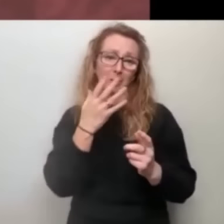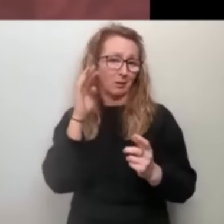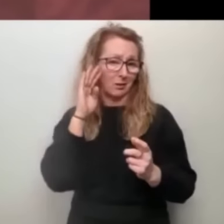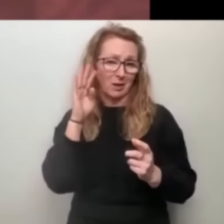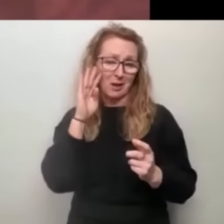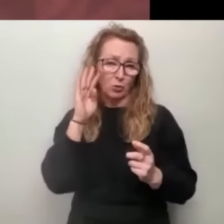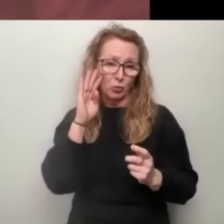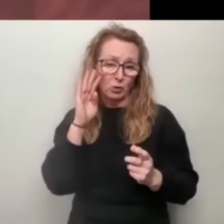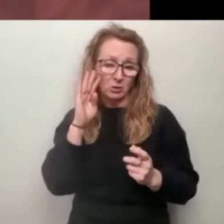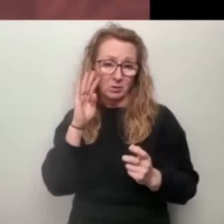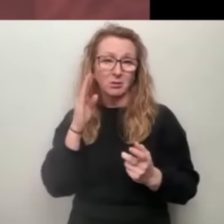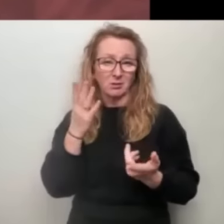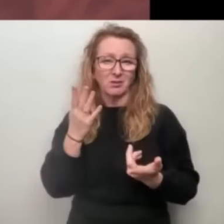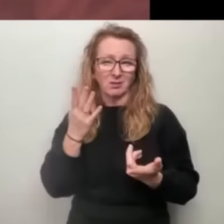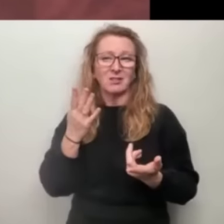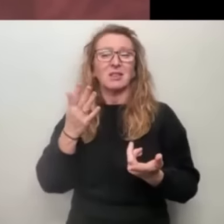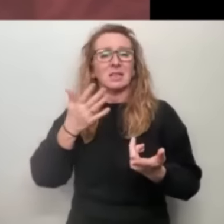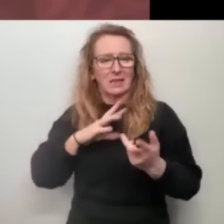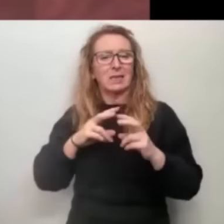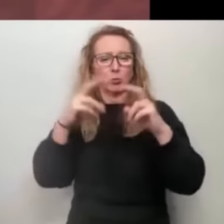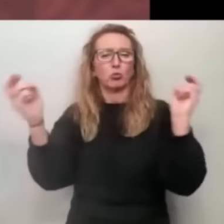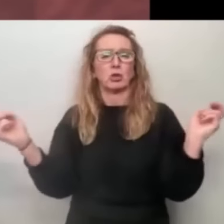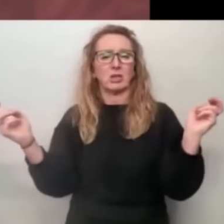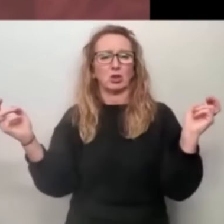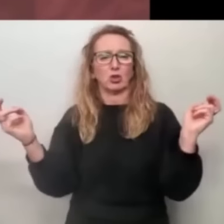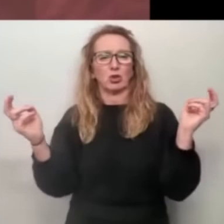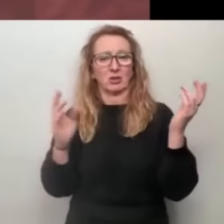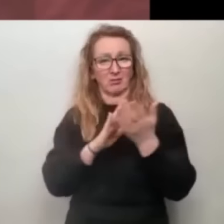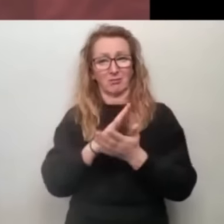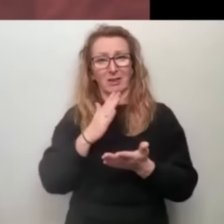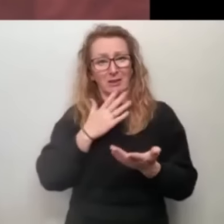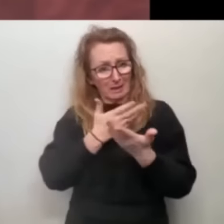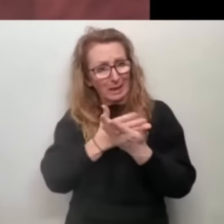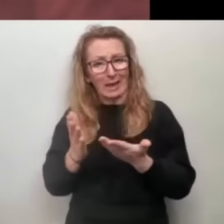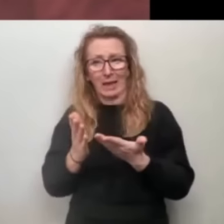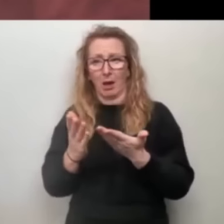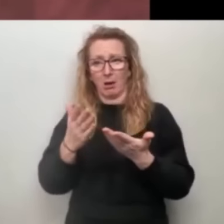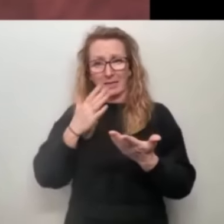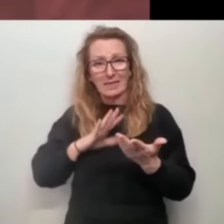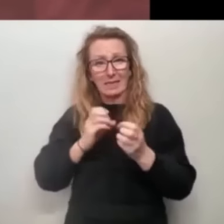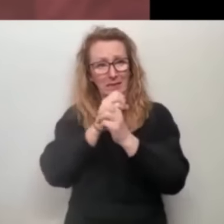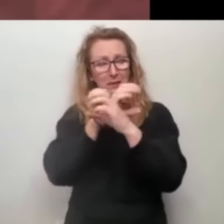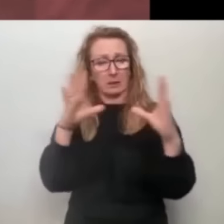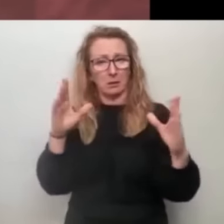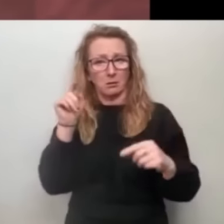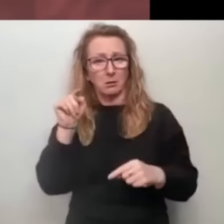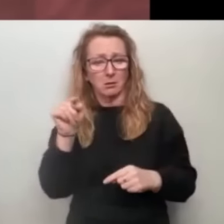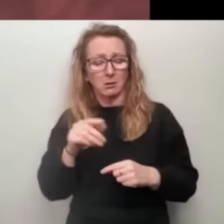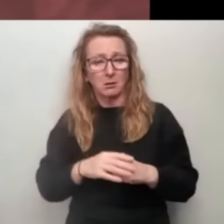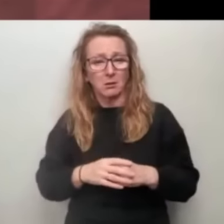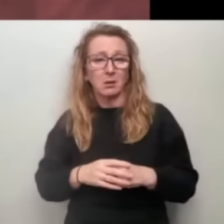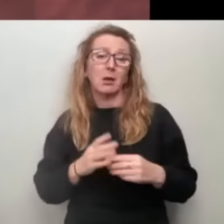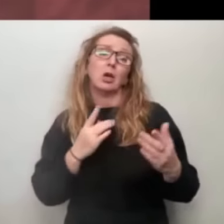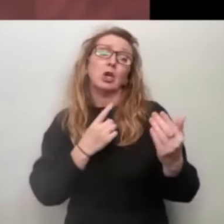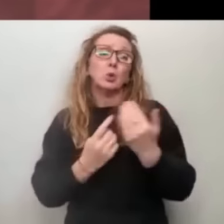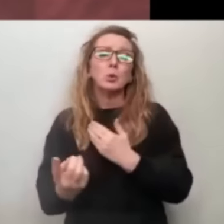a bridge was a necessary thing. It met a clear need, it had a purpose. What was unique about this bridge was